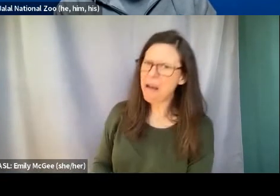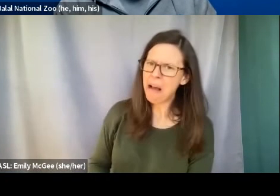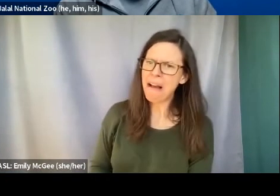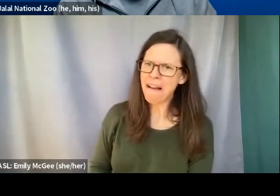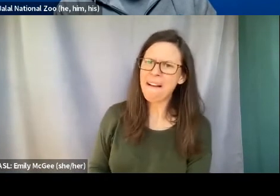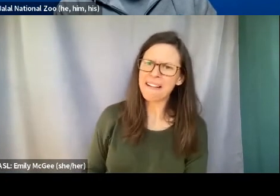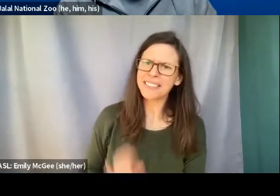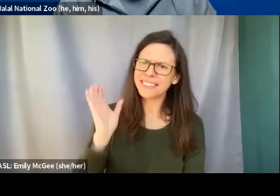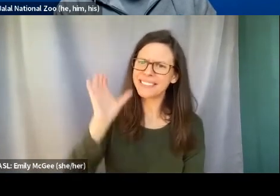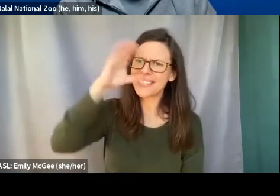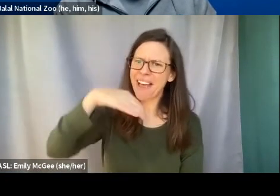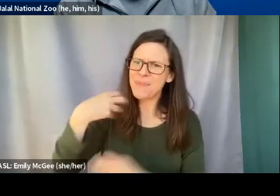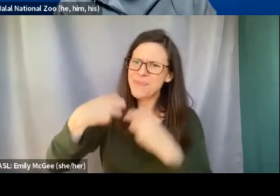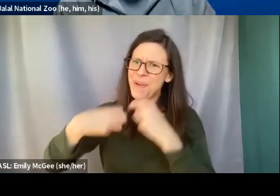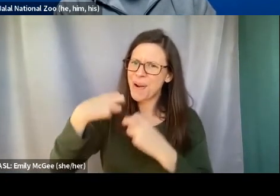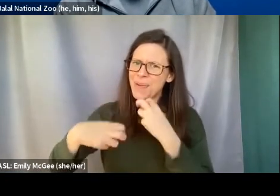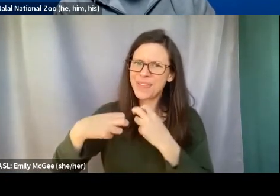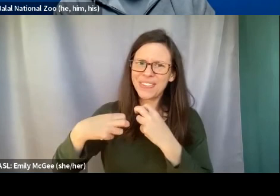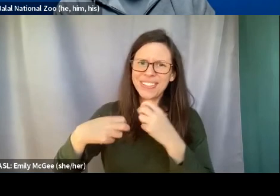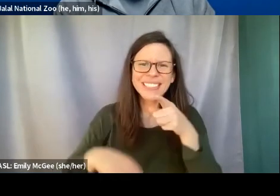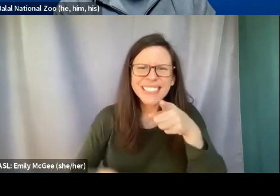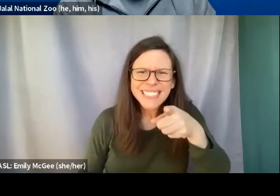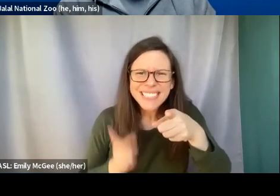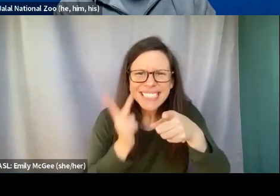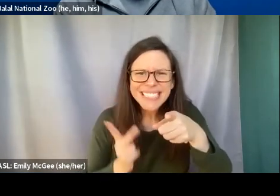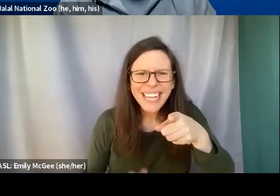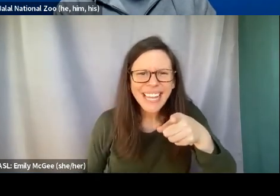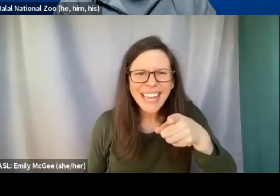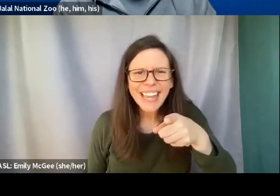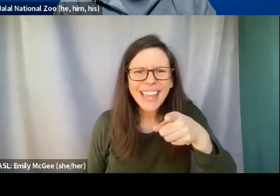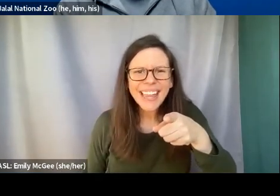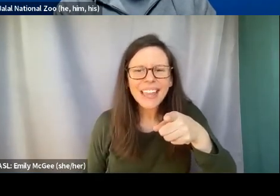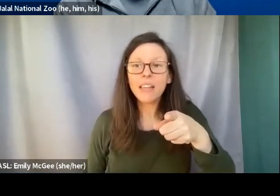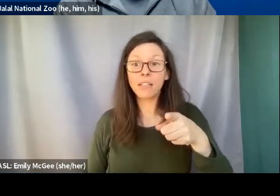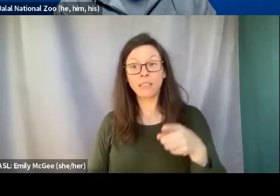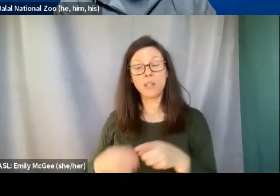problem to solve. So you can see from this picture there it is from the public side that this little